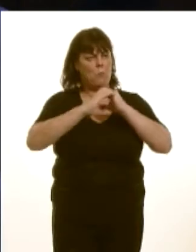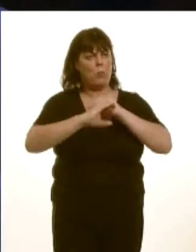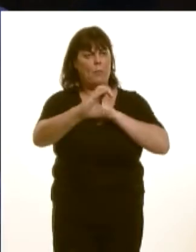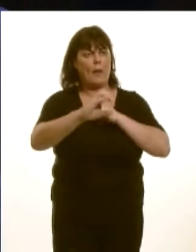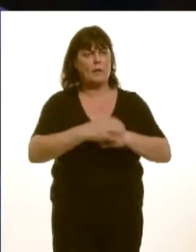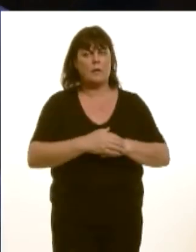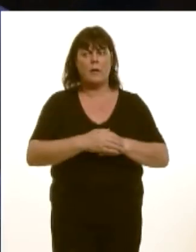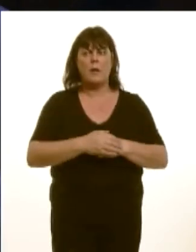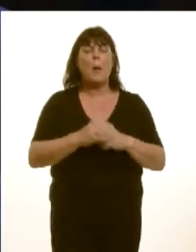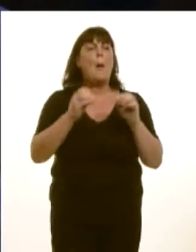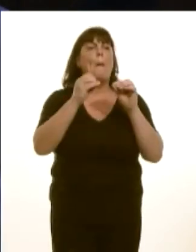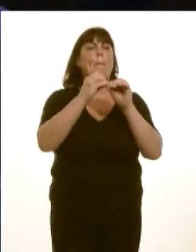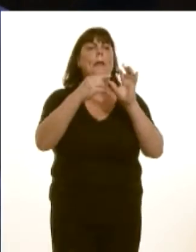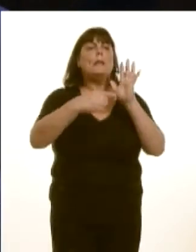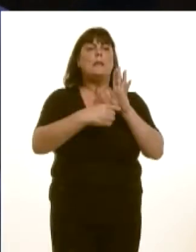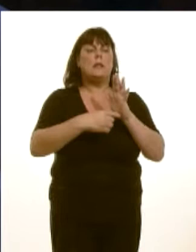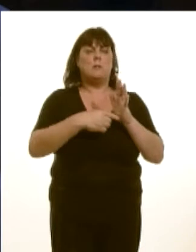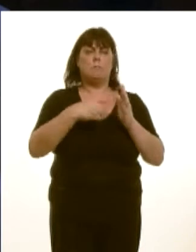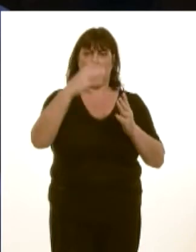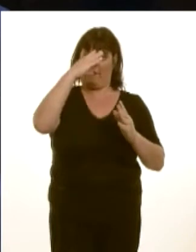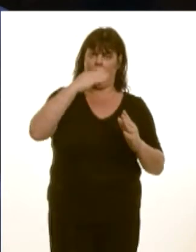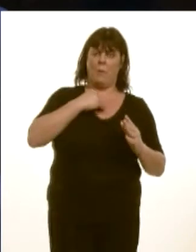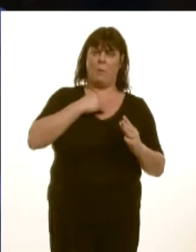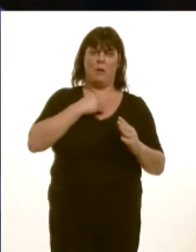BT maintains that it has had no funding whatsoever for this.